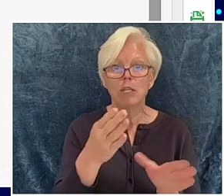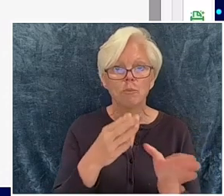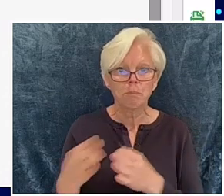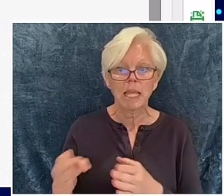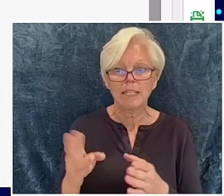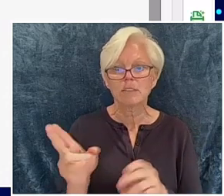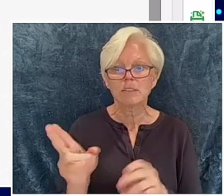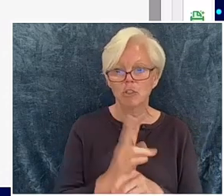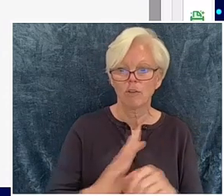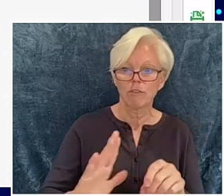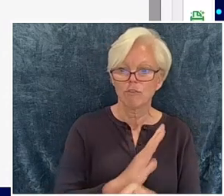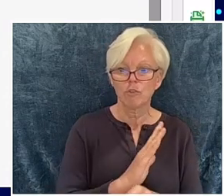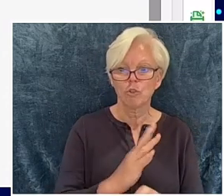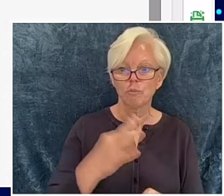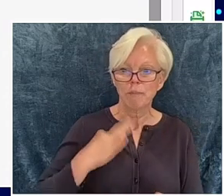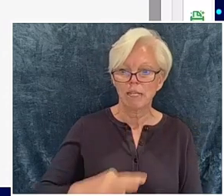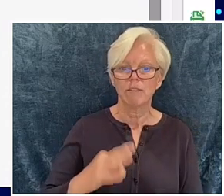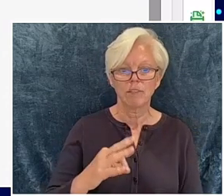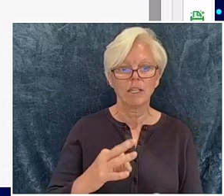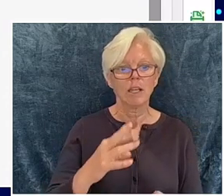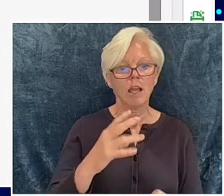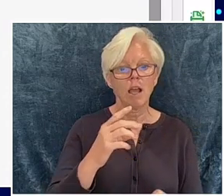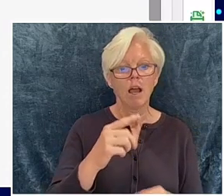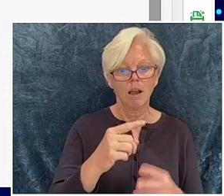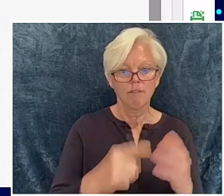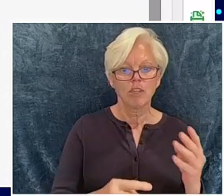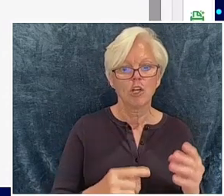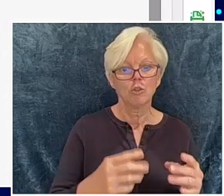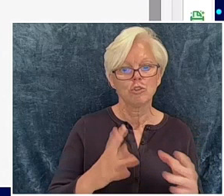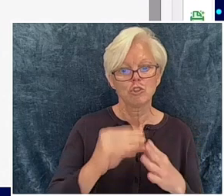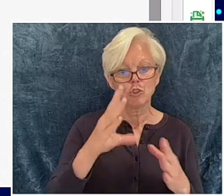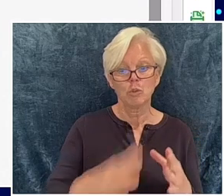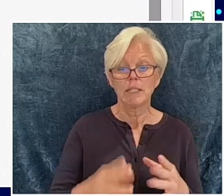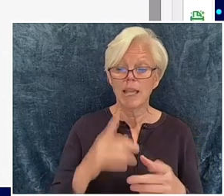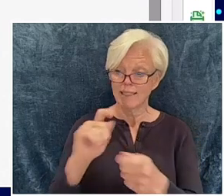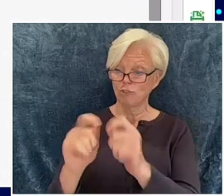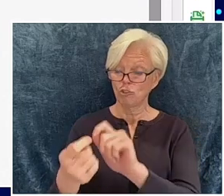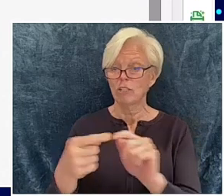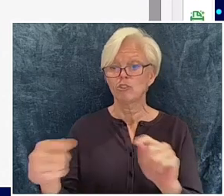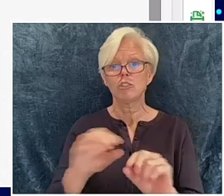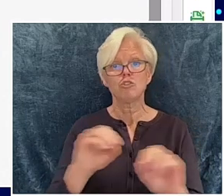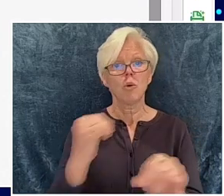respective students. And here is the change. No institution may retain any unused cash